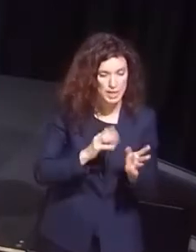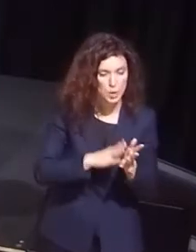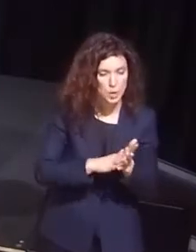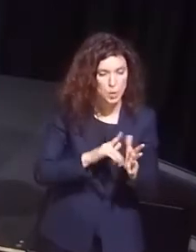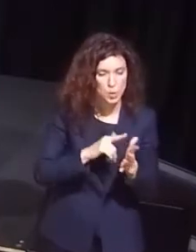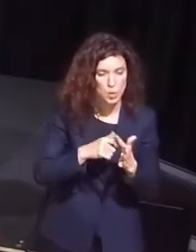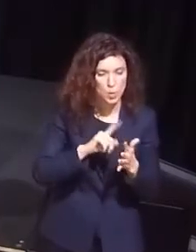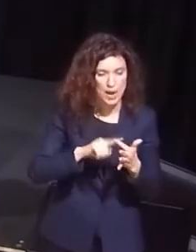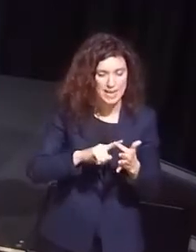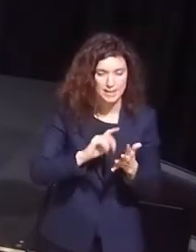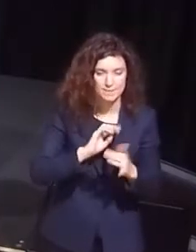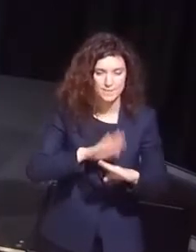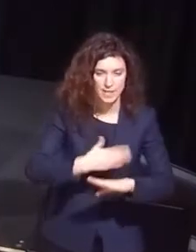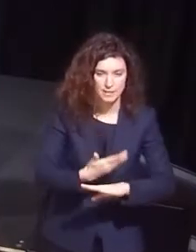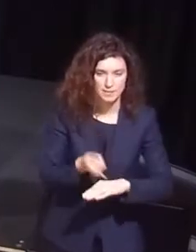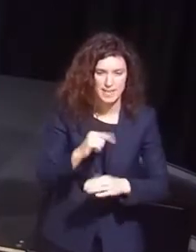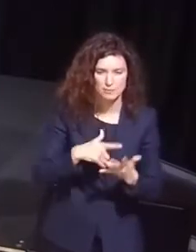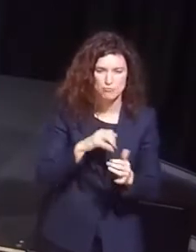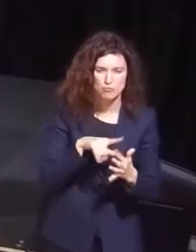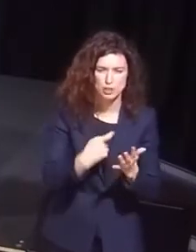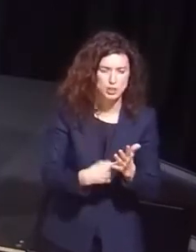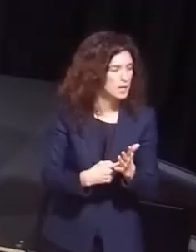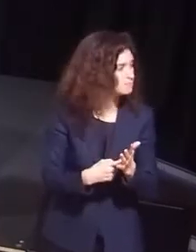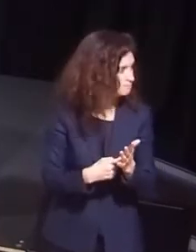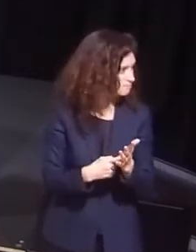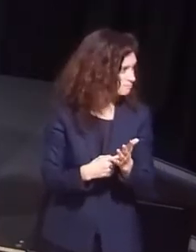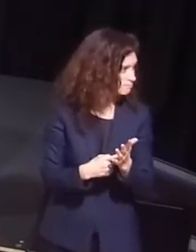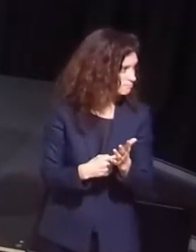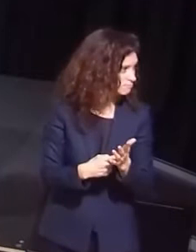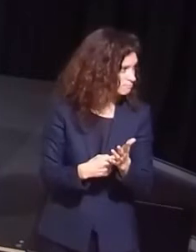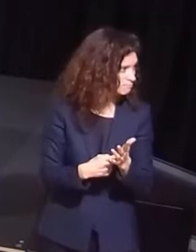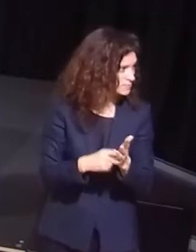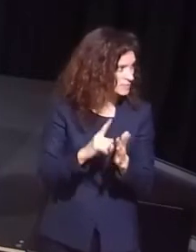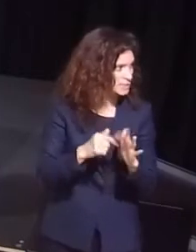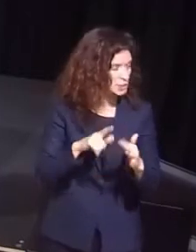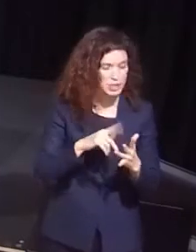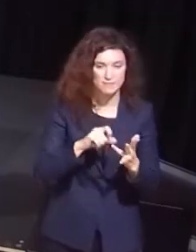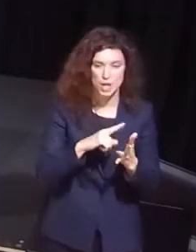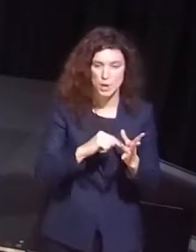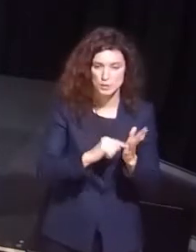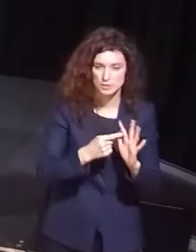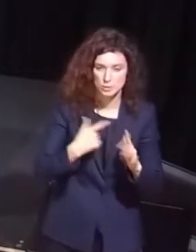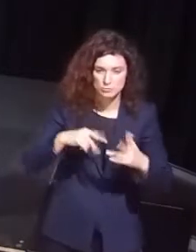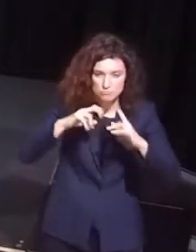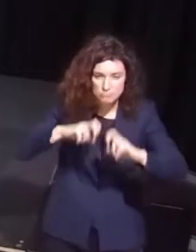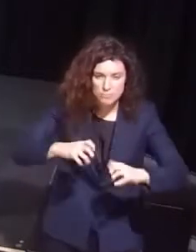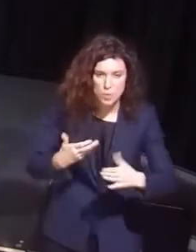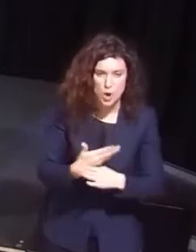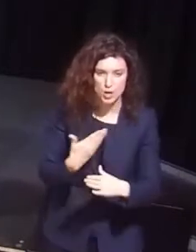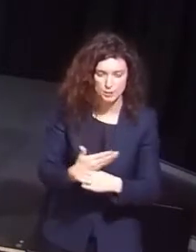who would undertake much of the early assessment work. POSM transformed into Possum Controls Limited